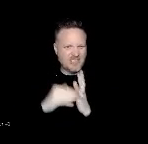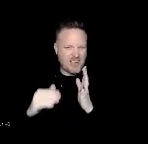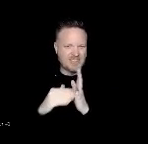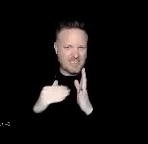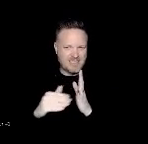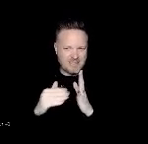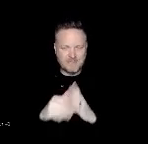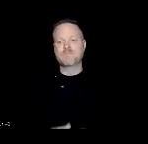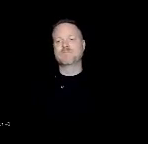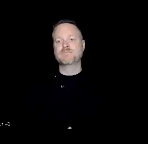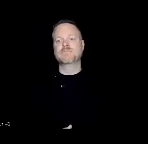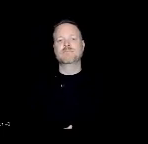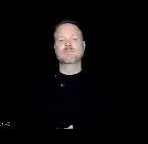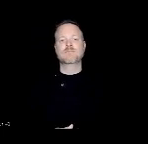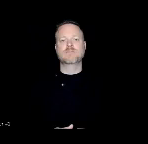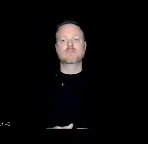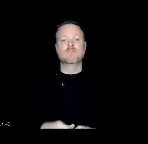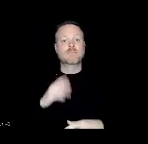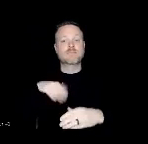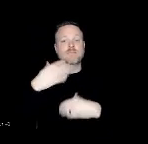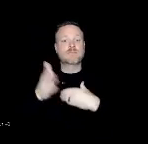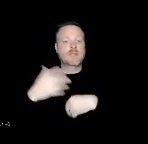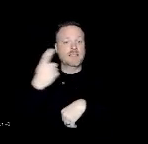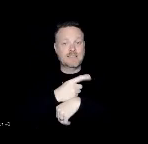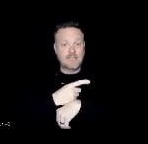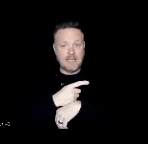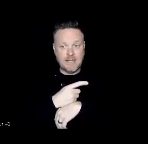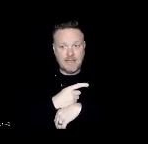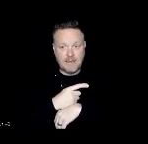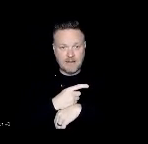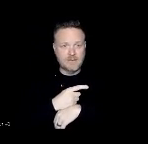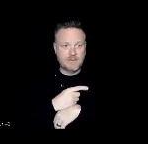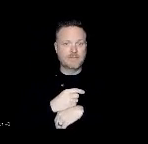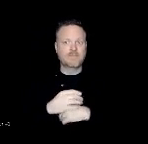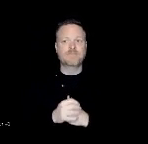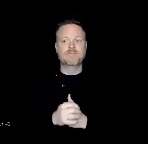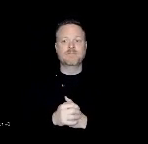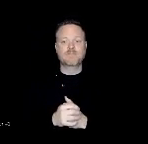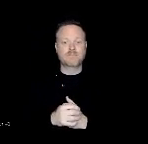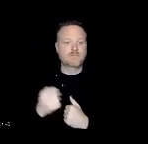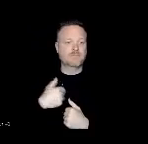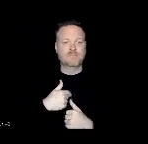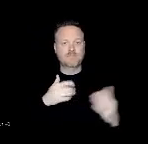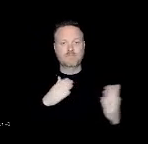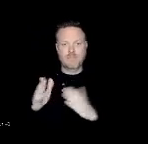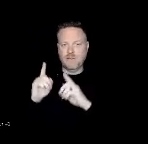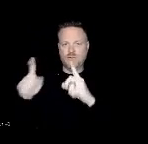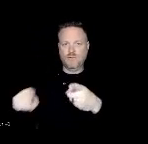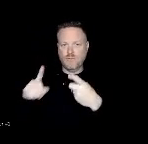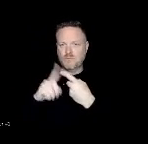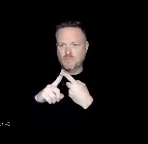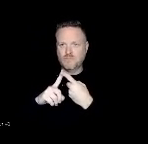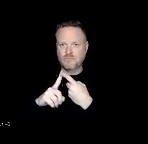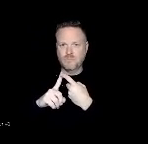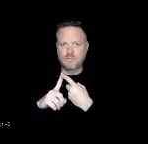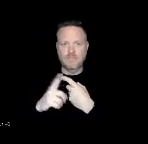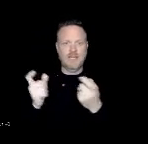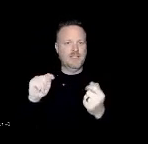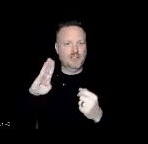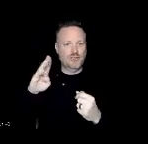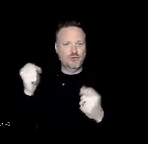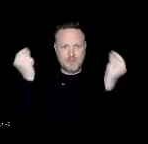The next day, we were going to get the tubes in. We decided to go